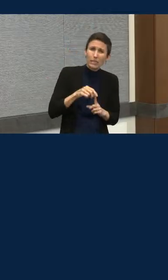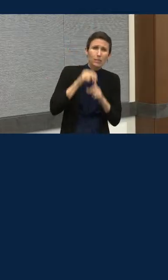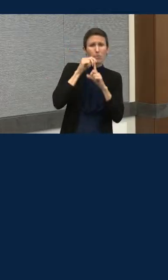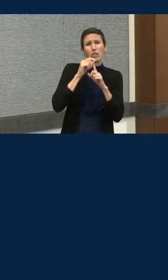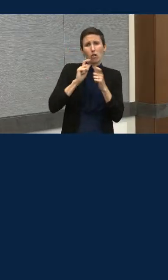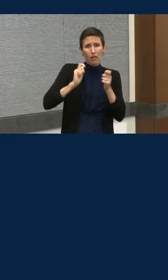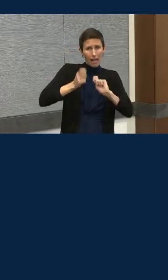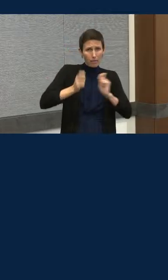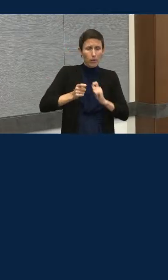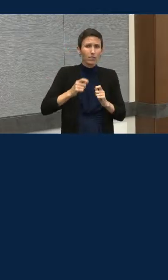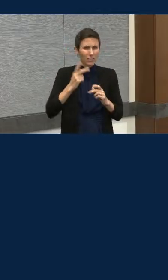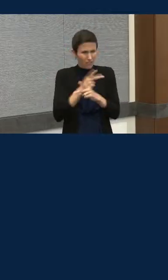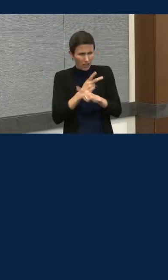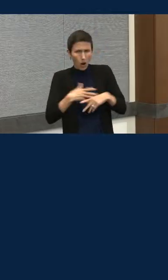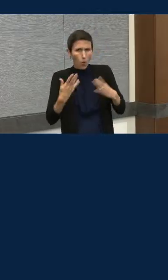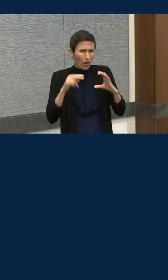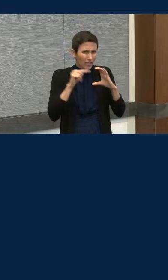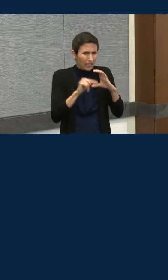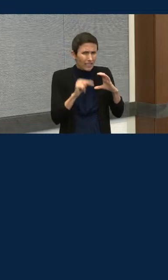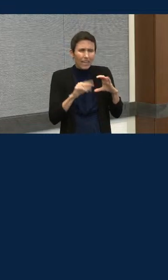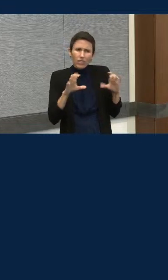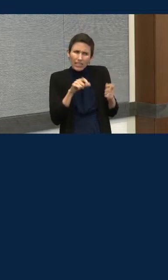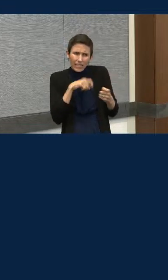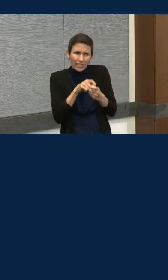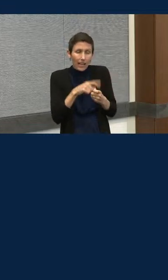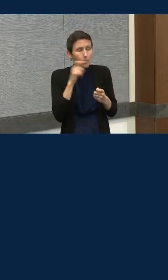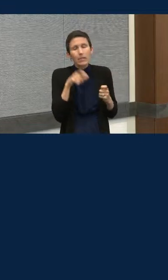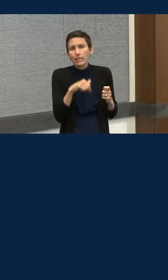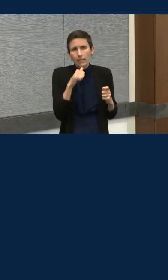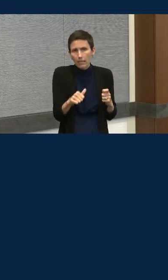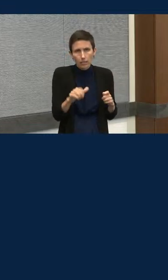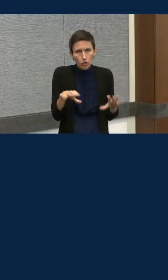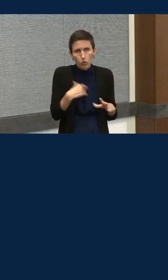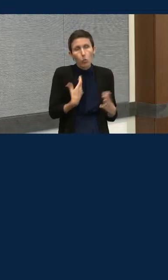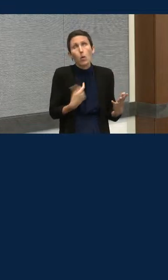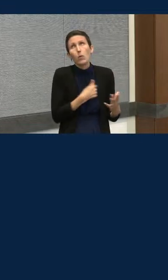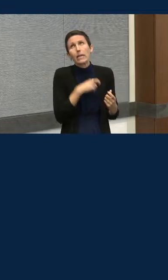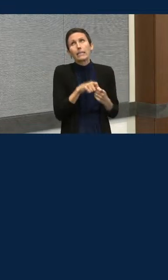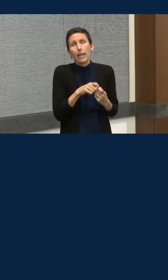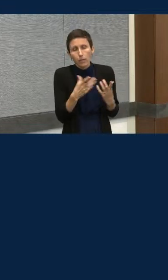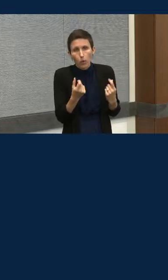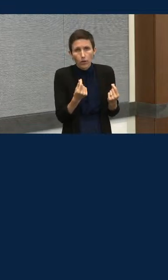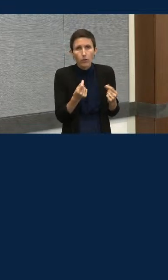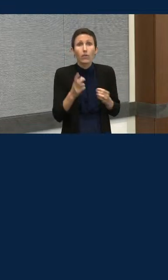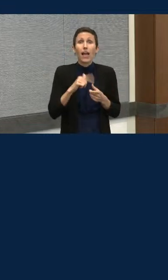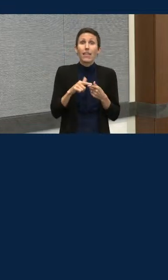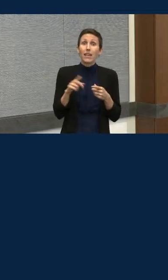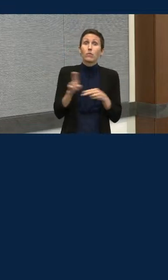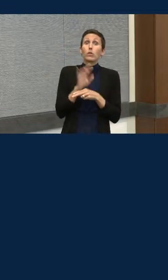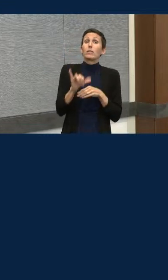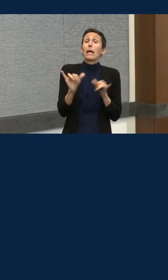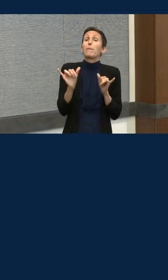what did the scanner do because it doesn't do exactly what we